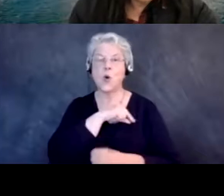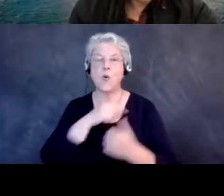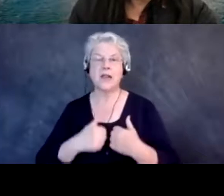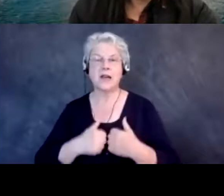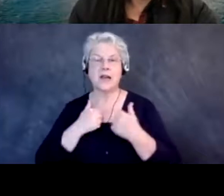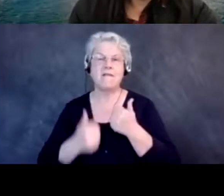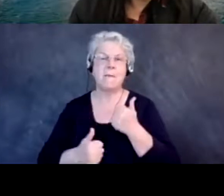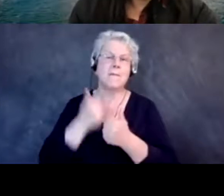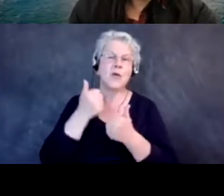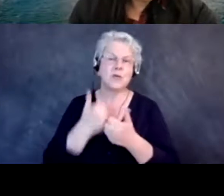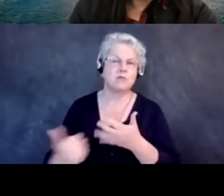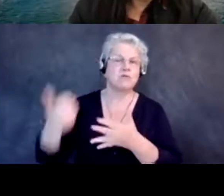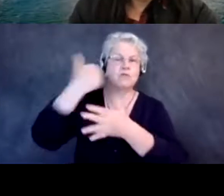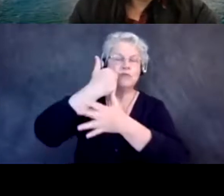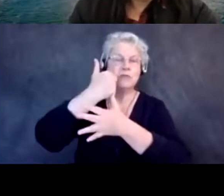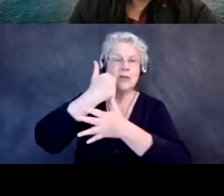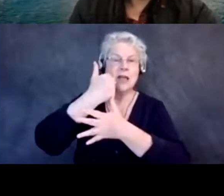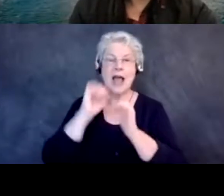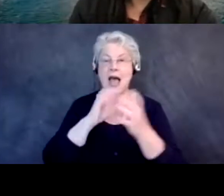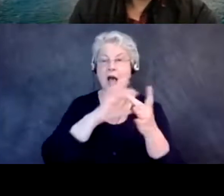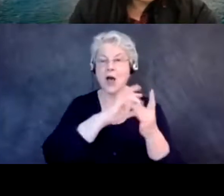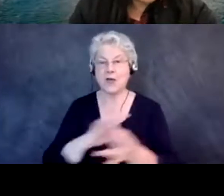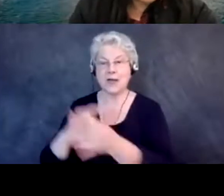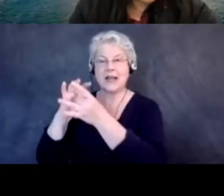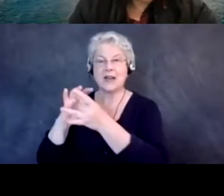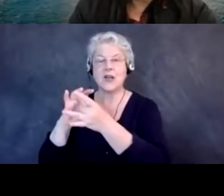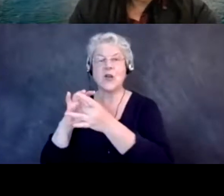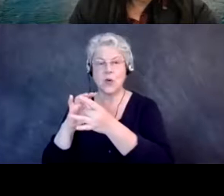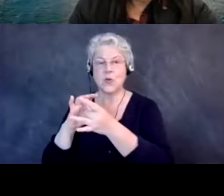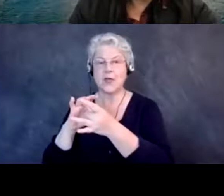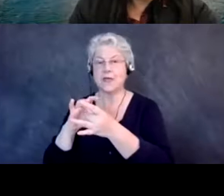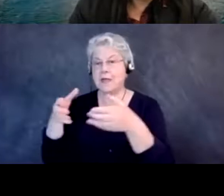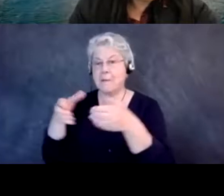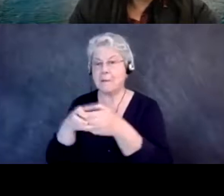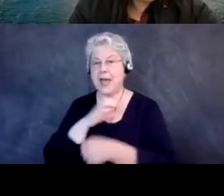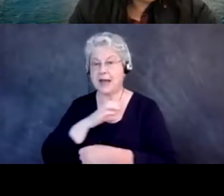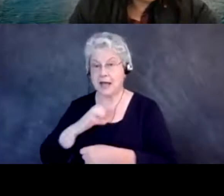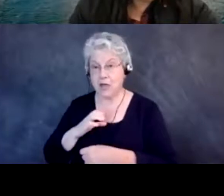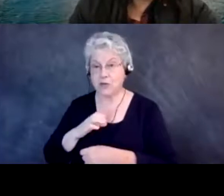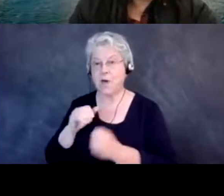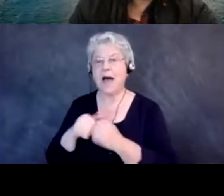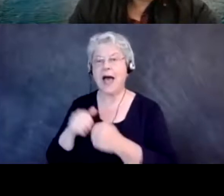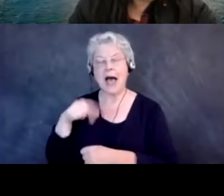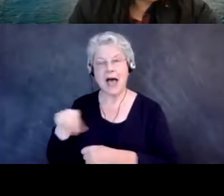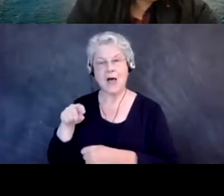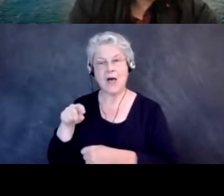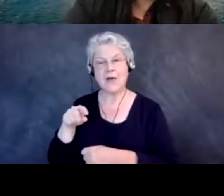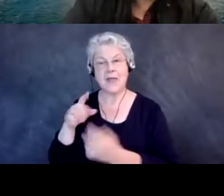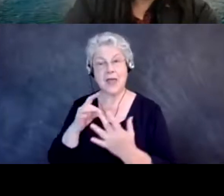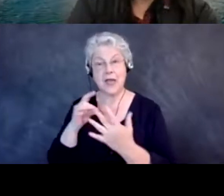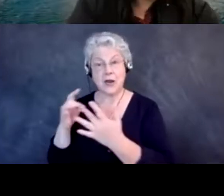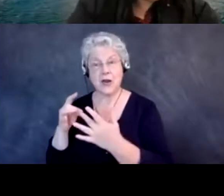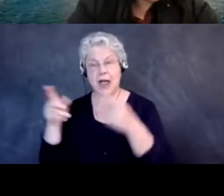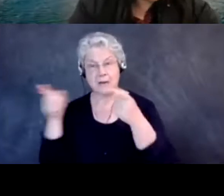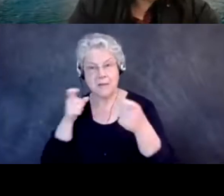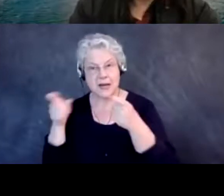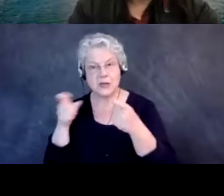and how those connect with the band council and how they then direct administration and staff